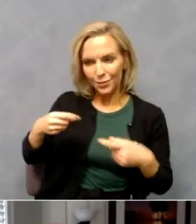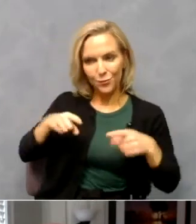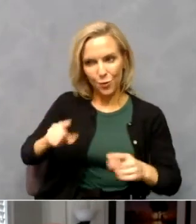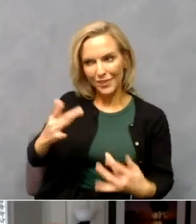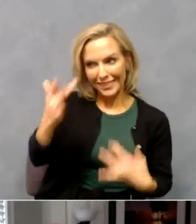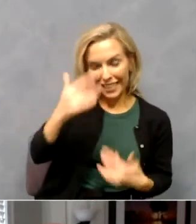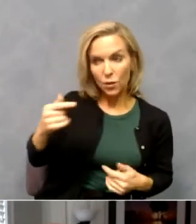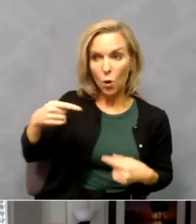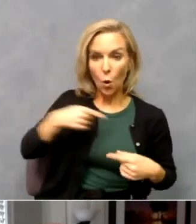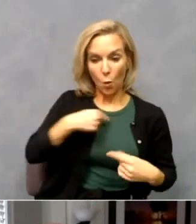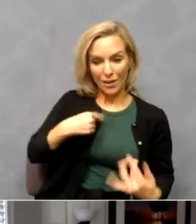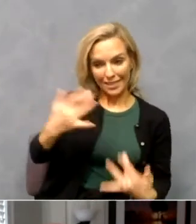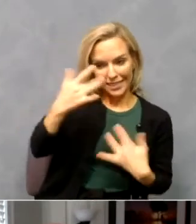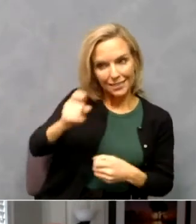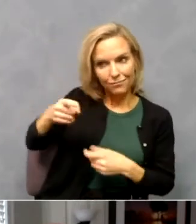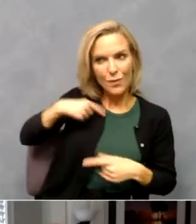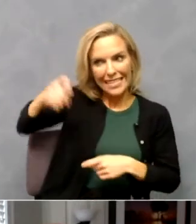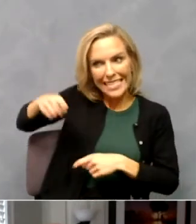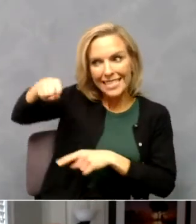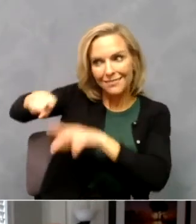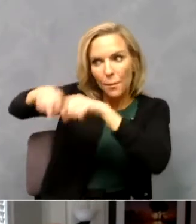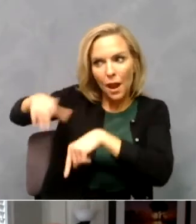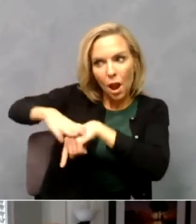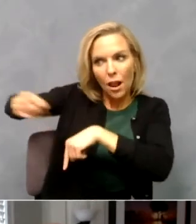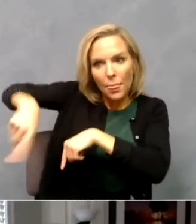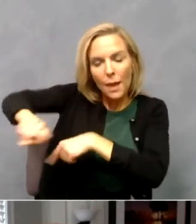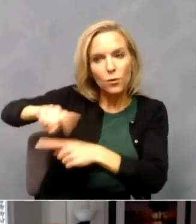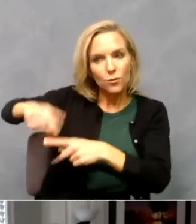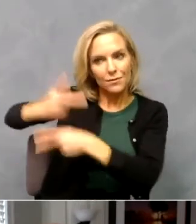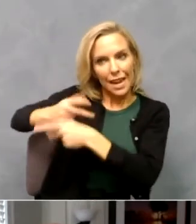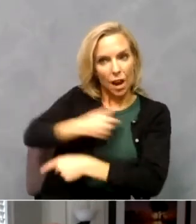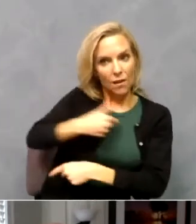talked repeatedly over the last few months about the difficulties and not